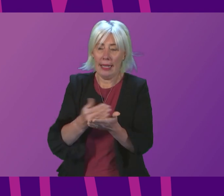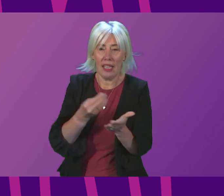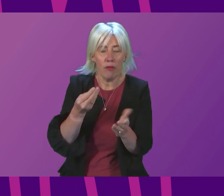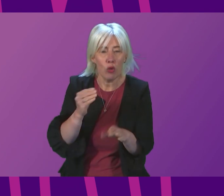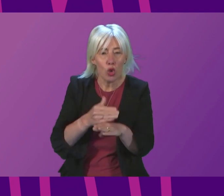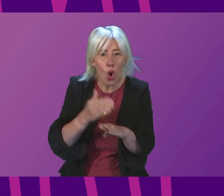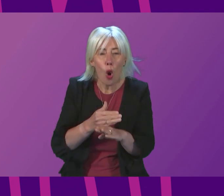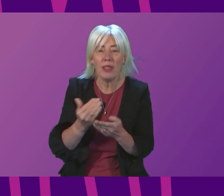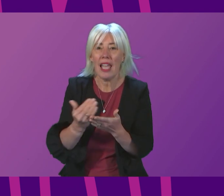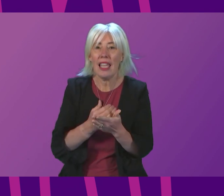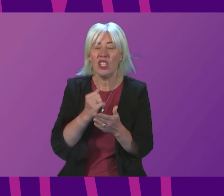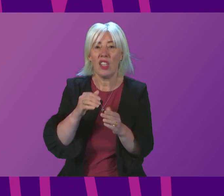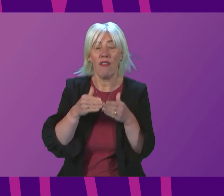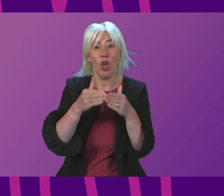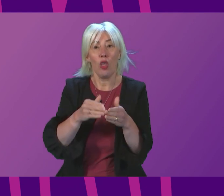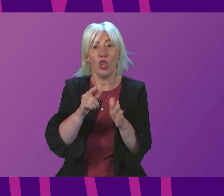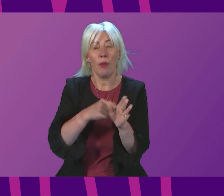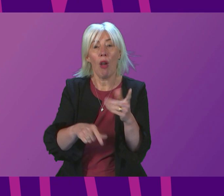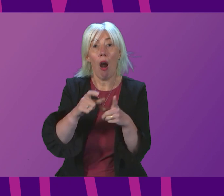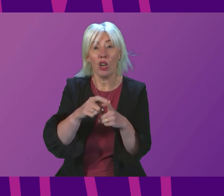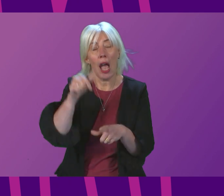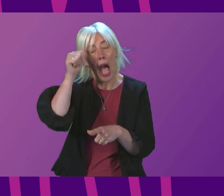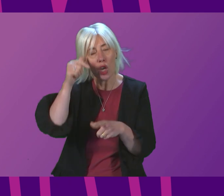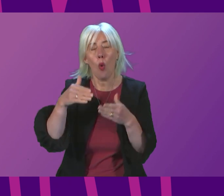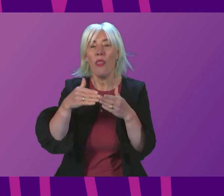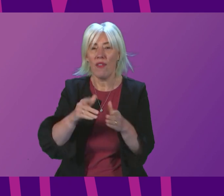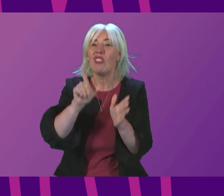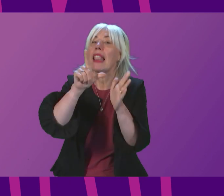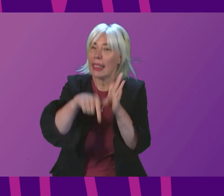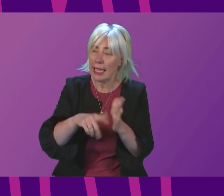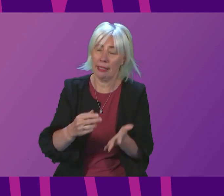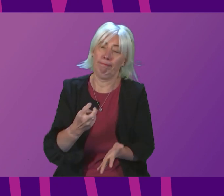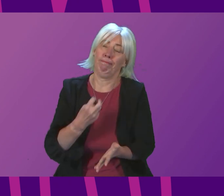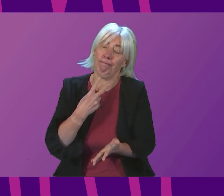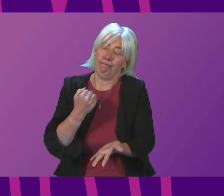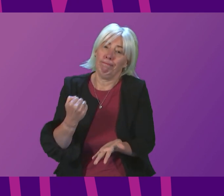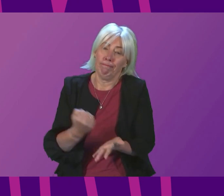shipyard and to ensure that the ferries can be delivered, albeit that they will be late, which is a matter of deep regret.